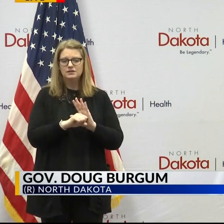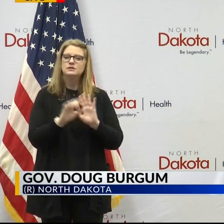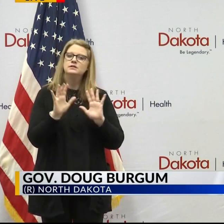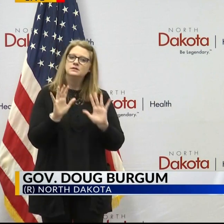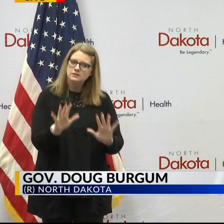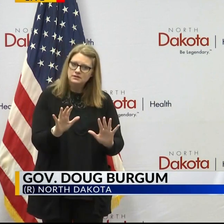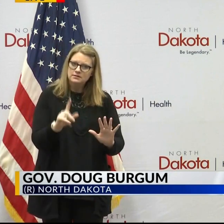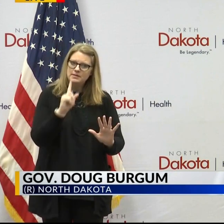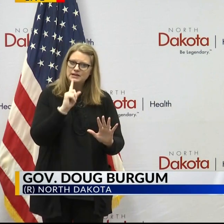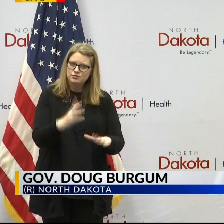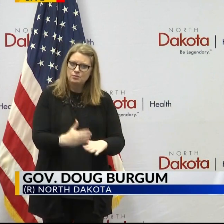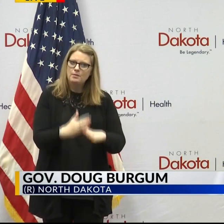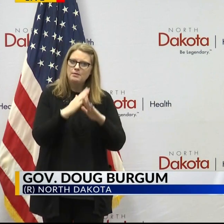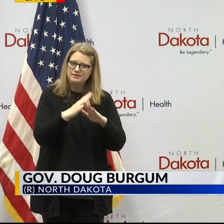PEOPLE THAT WOULD TRADITIONALLY